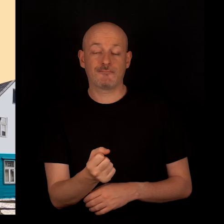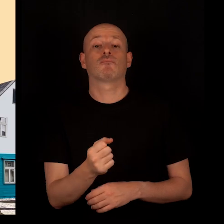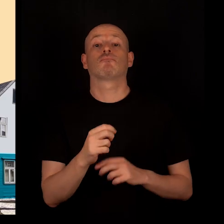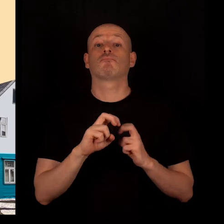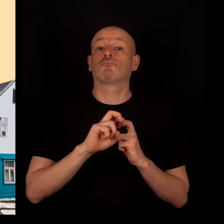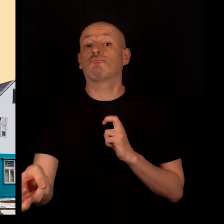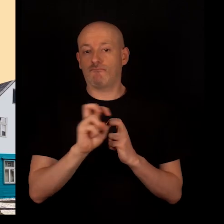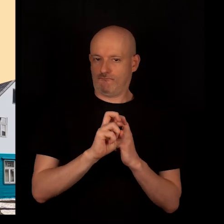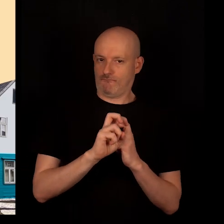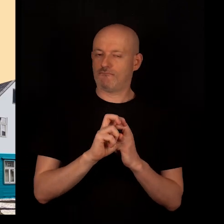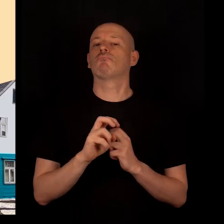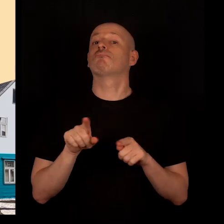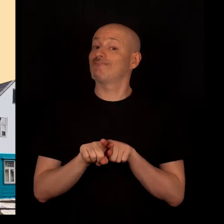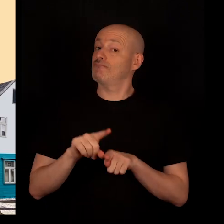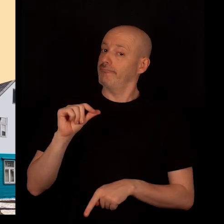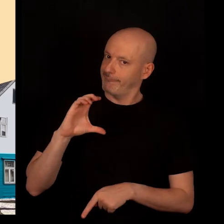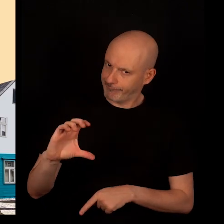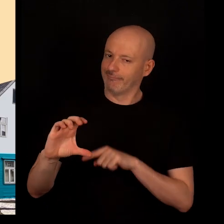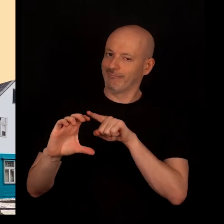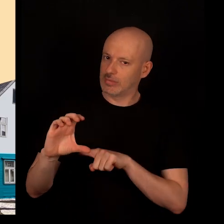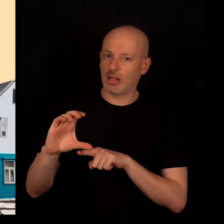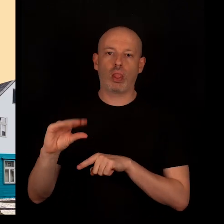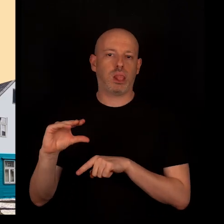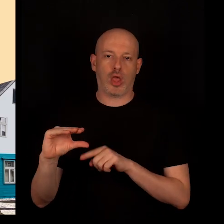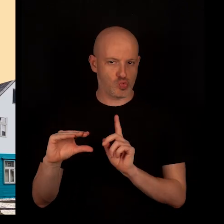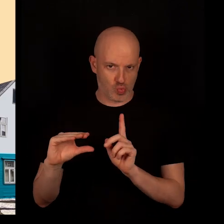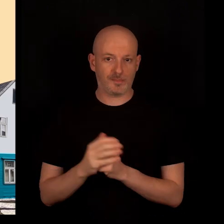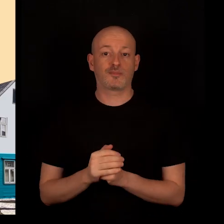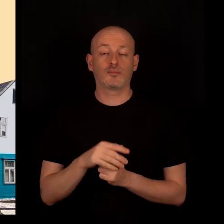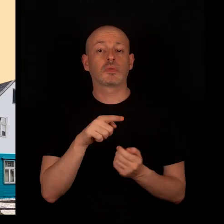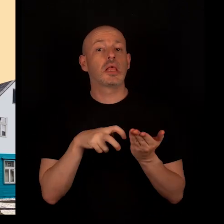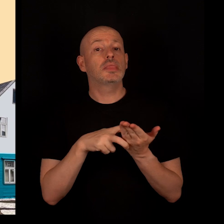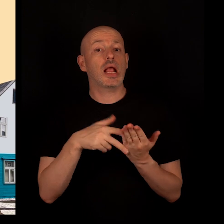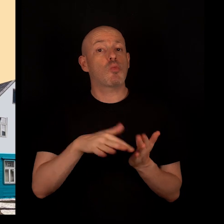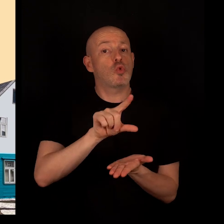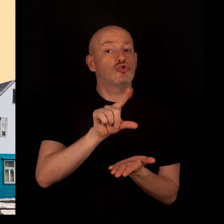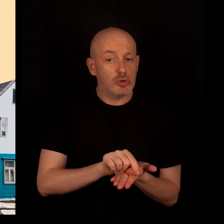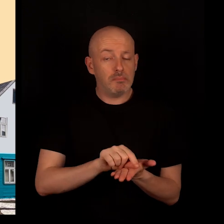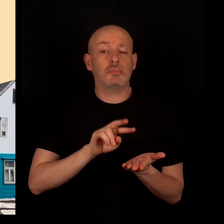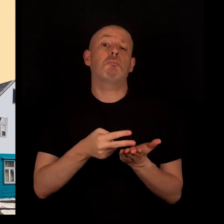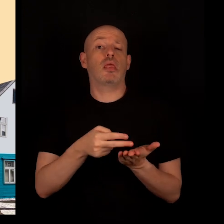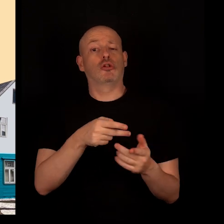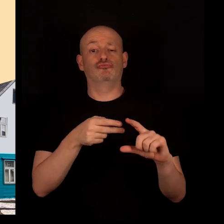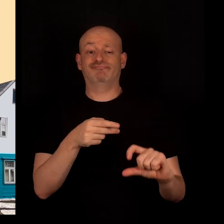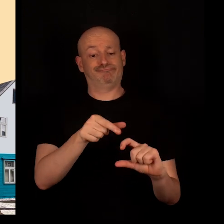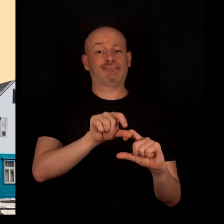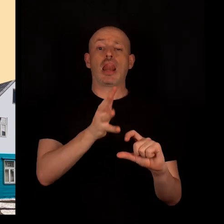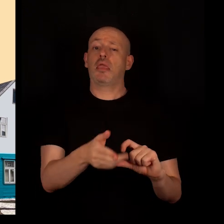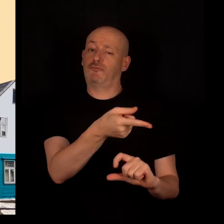per round trip, again fixed amounts. If their tickets are cheaper, they receive the rest of the money.